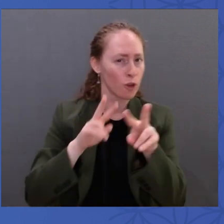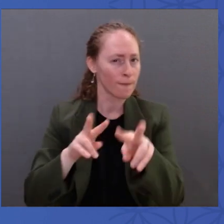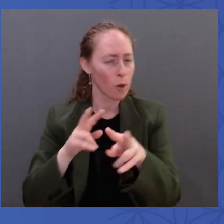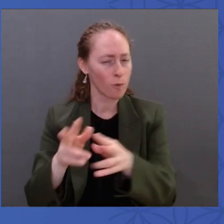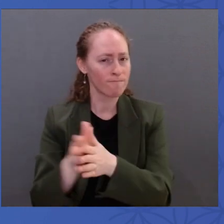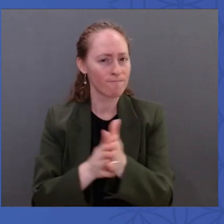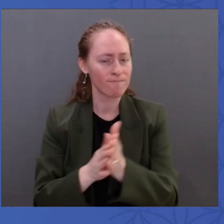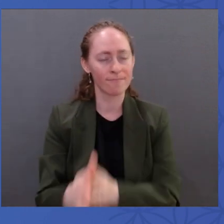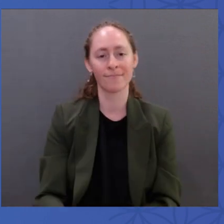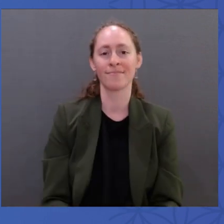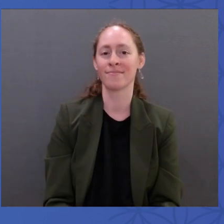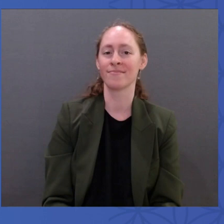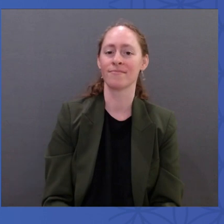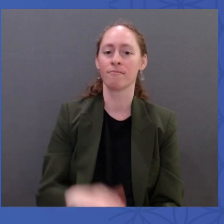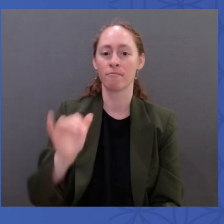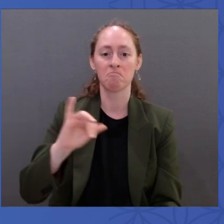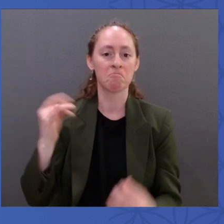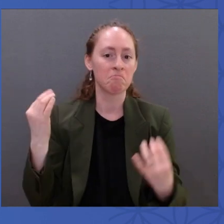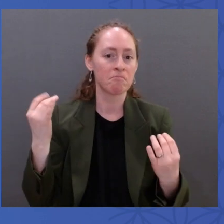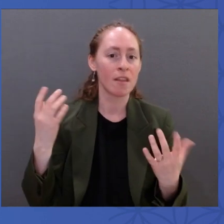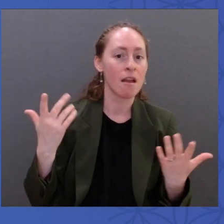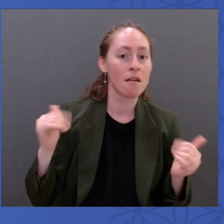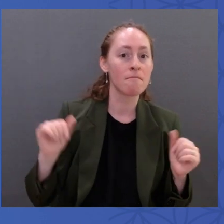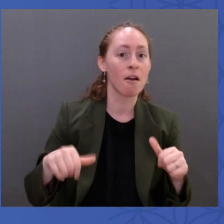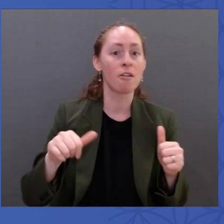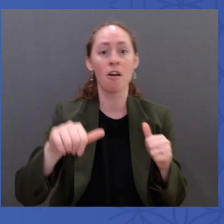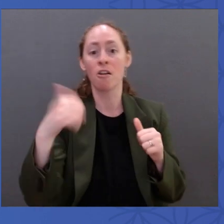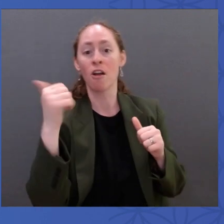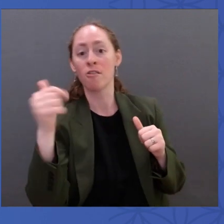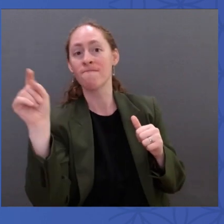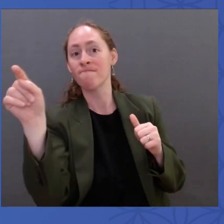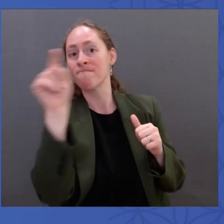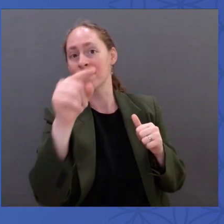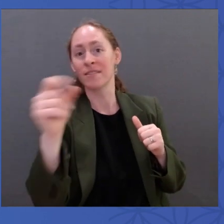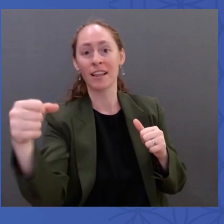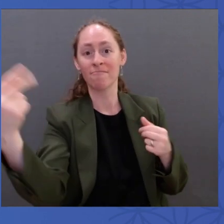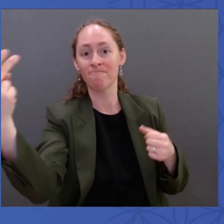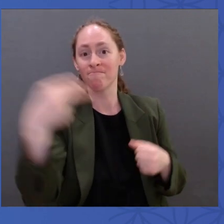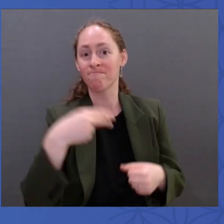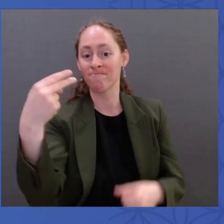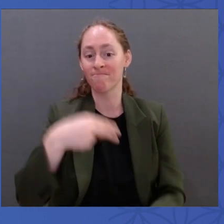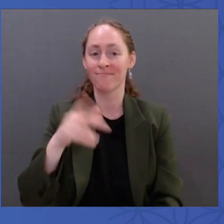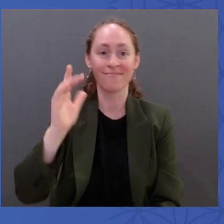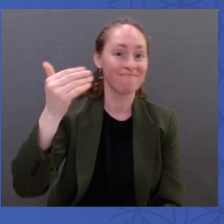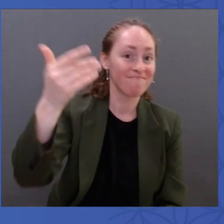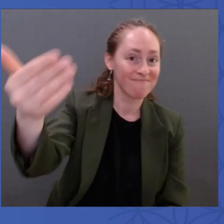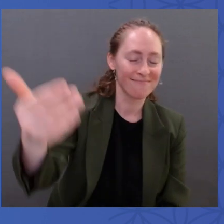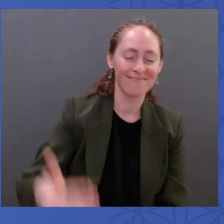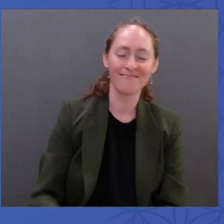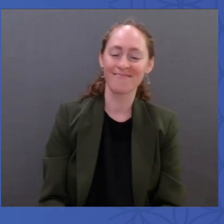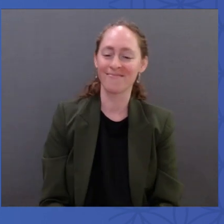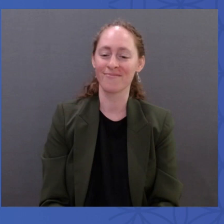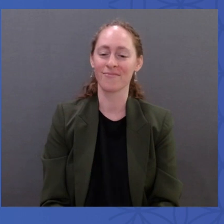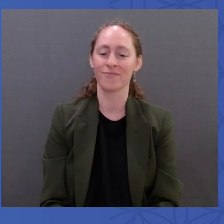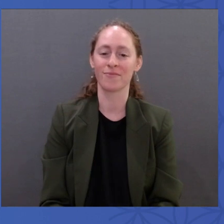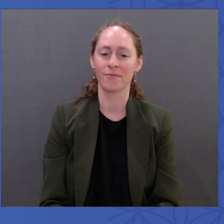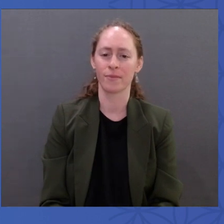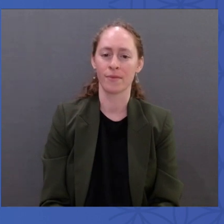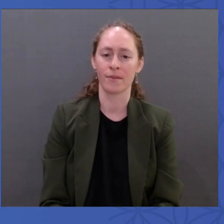Thank you. Secretary Blinken: Thank you very much, Mr. Minister. Can we turn next to the Minister of Trade of Indonesia? Mr. Minister.